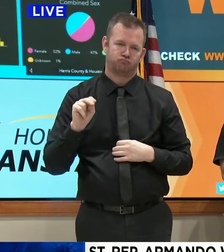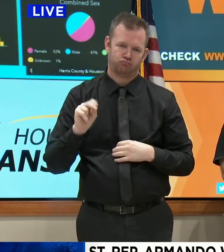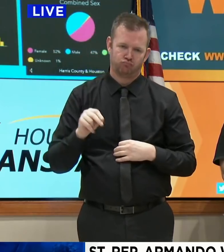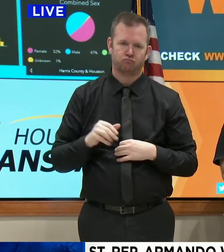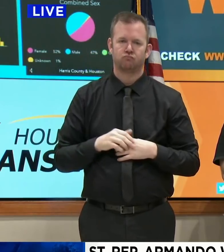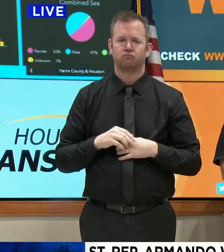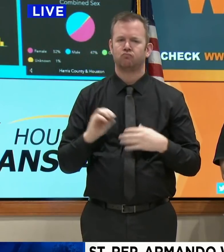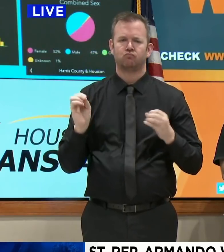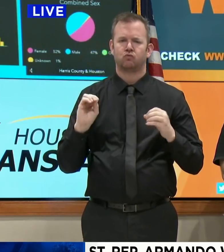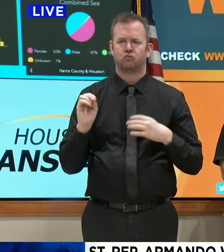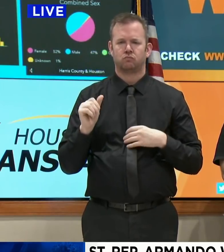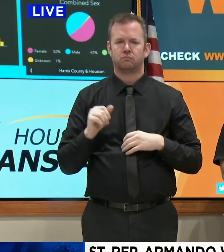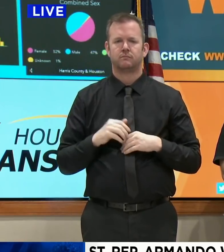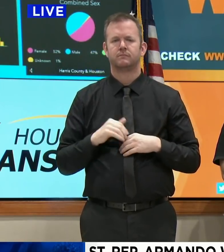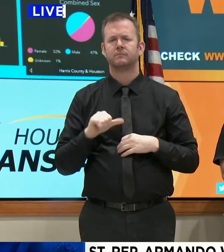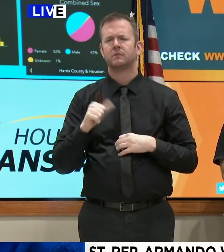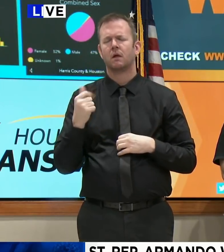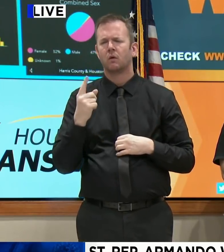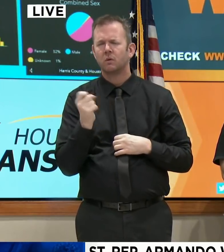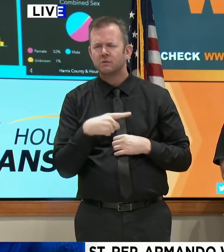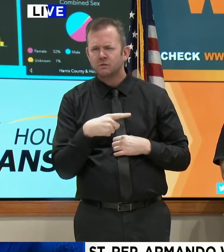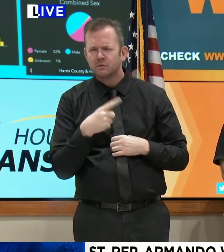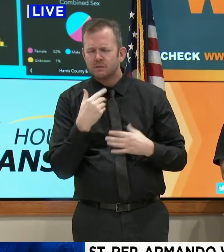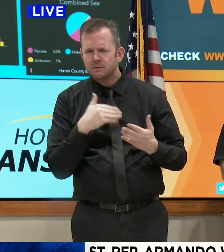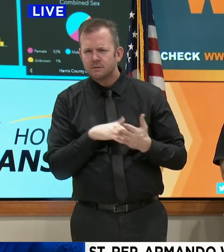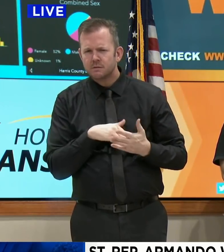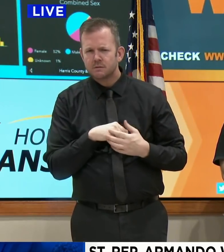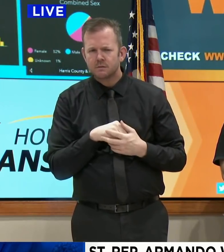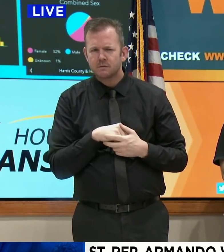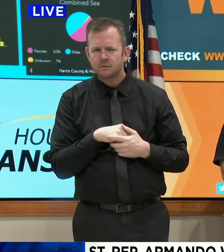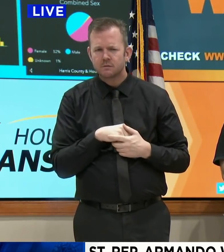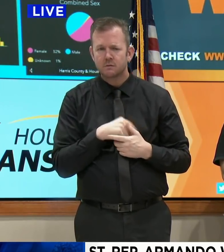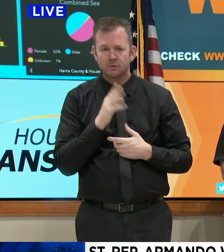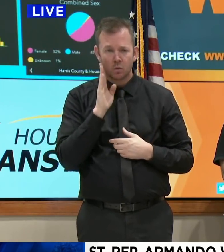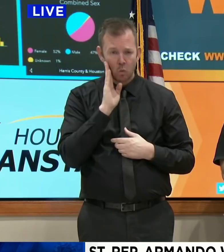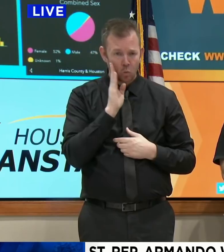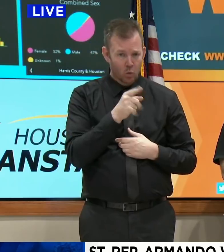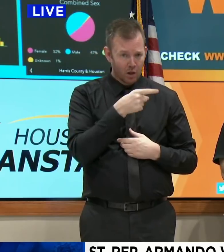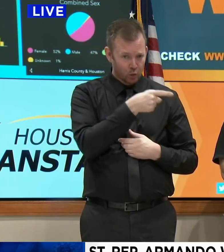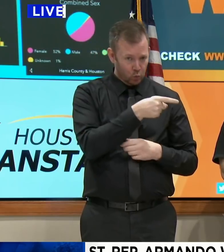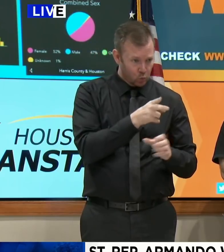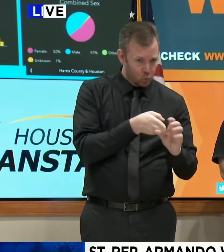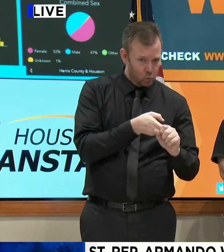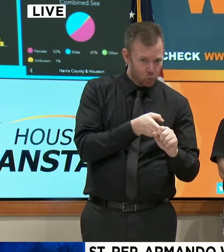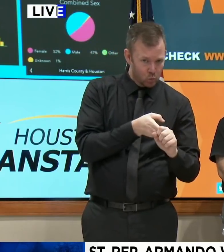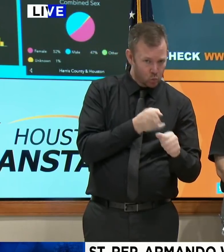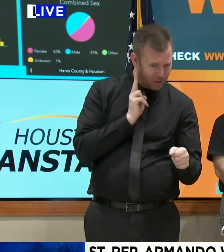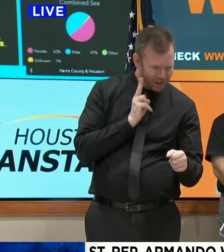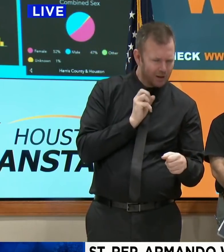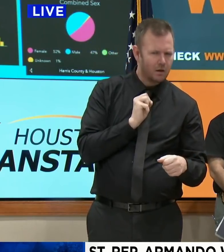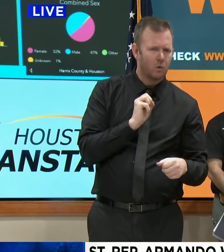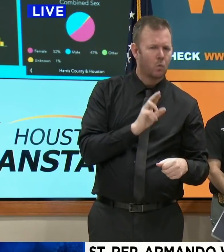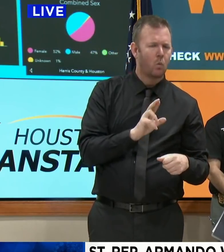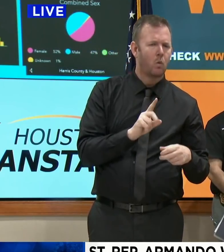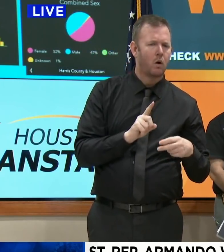behalf of the citizens of a of this great city and this great this great city and this great a great town a great town follow questions are was the